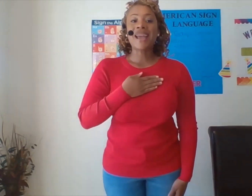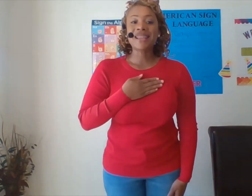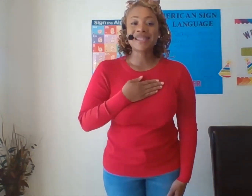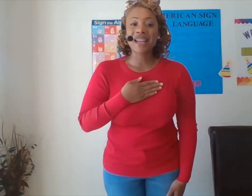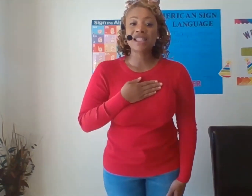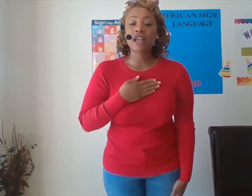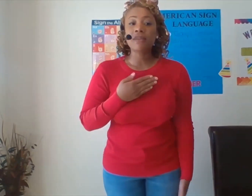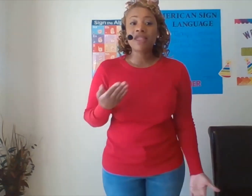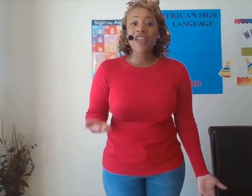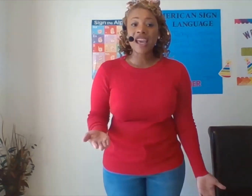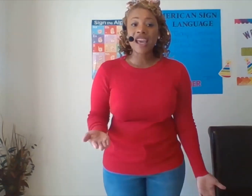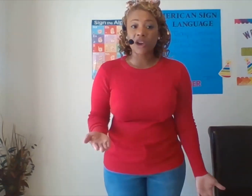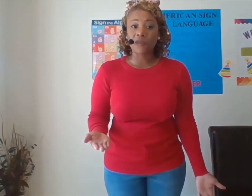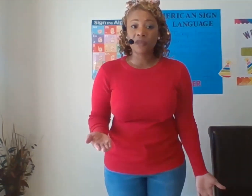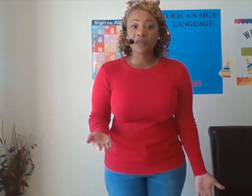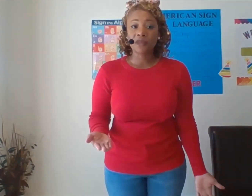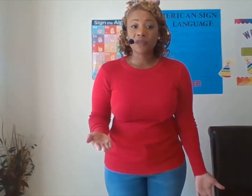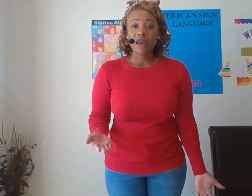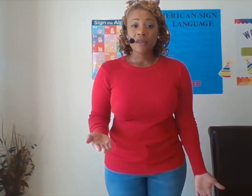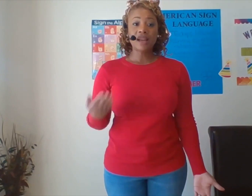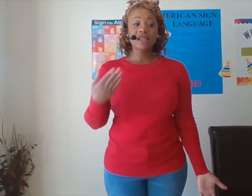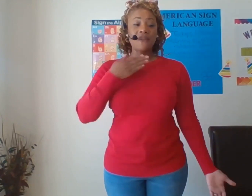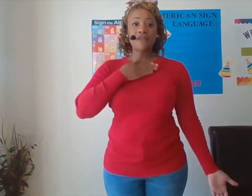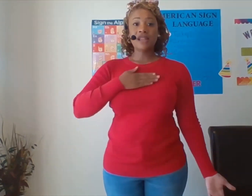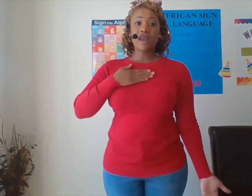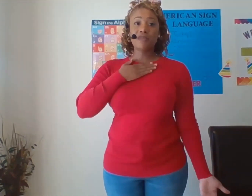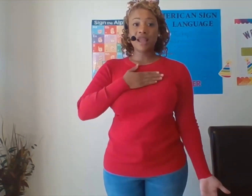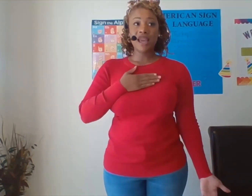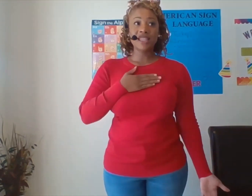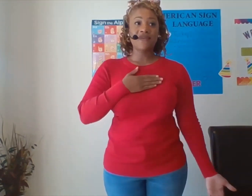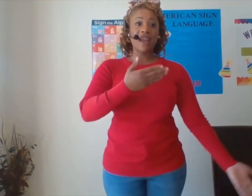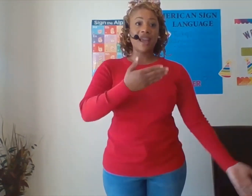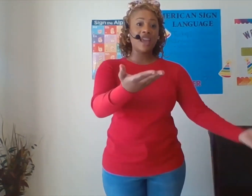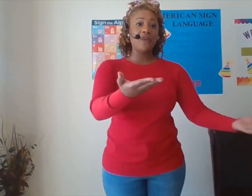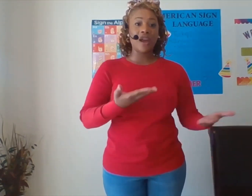next sign is gonna be thank you because if I'm saying please if I get whatever